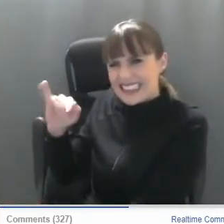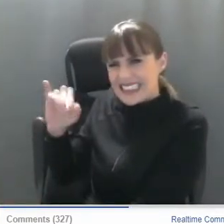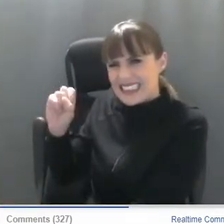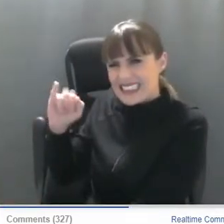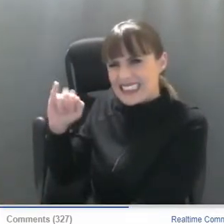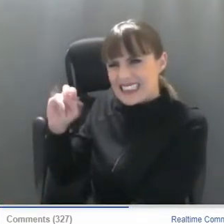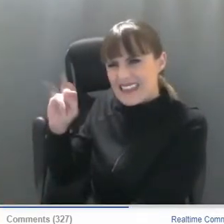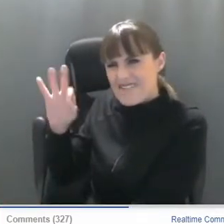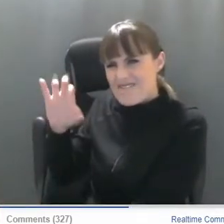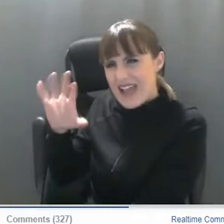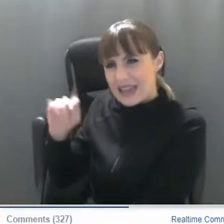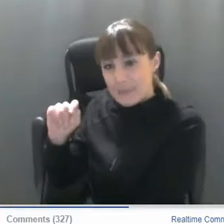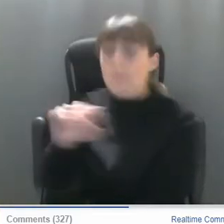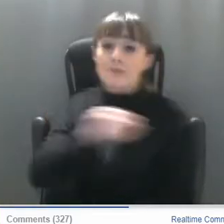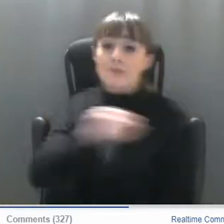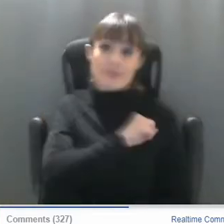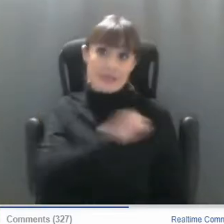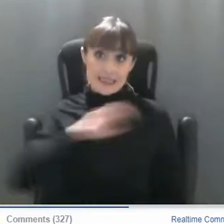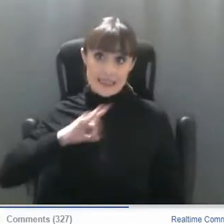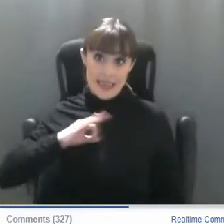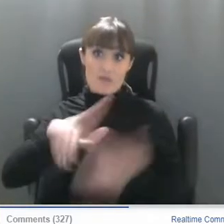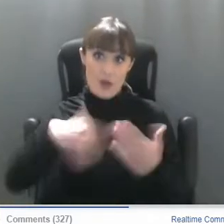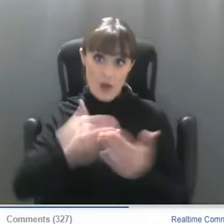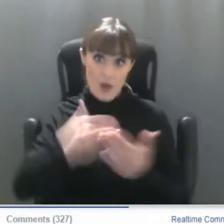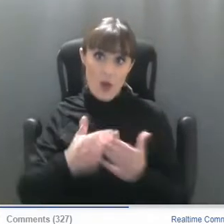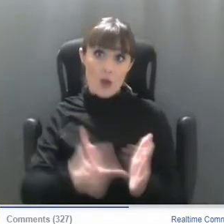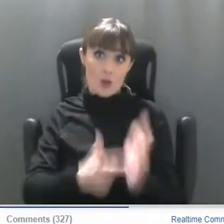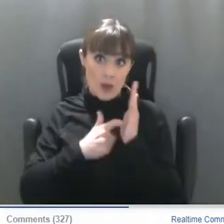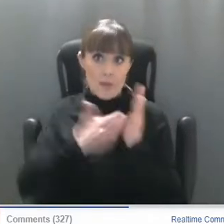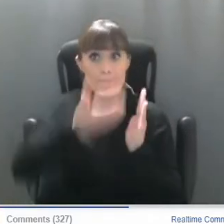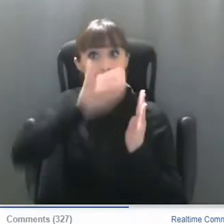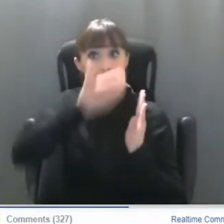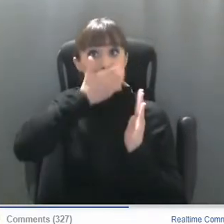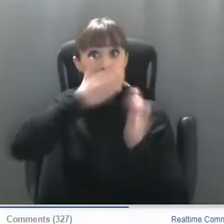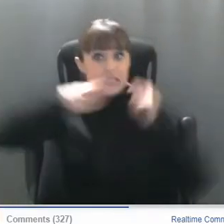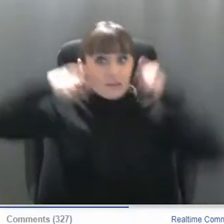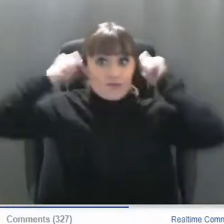required to- but they are strongly encouraged to. Just to keep everybody